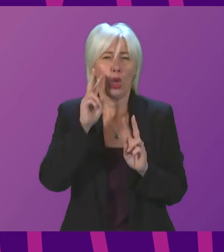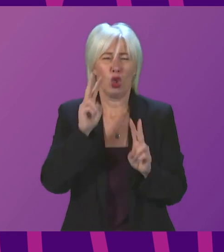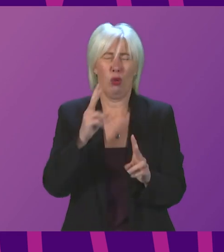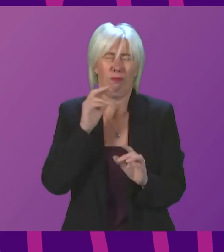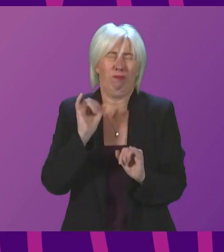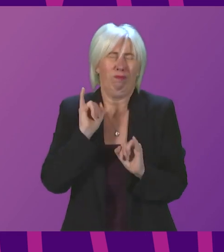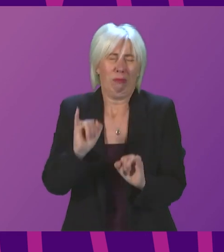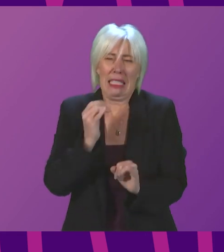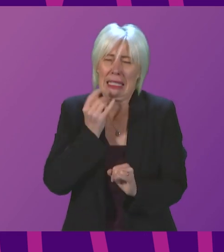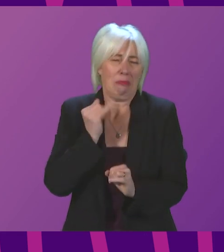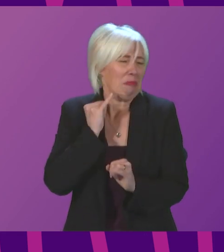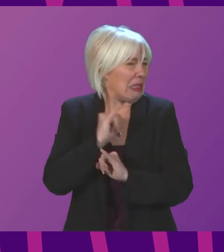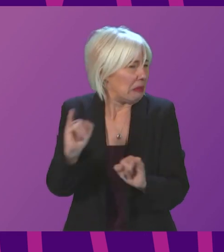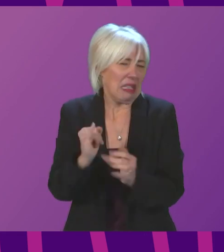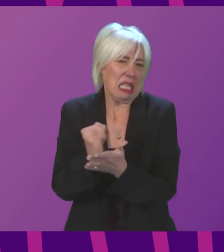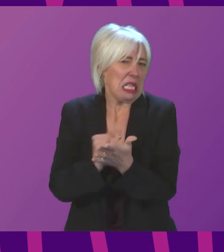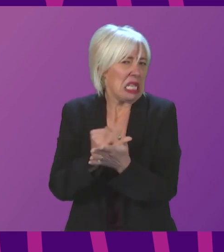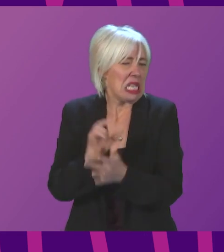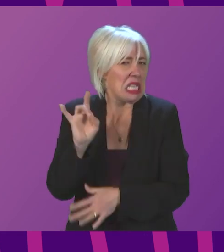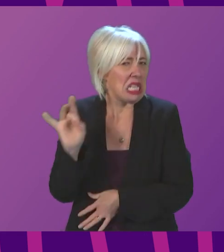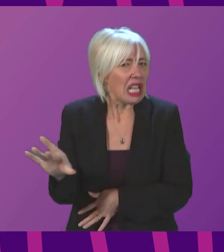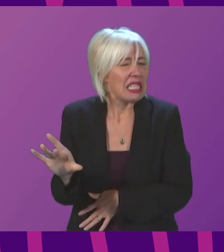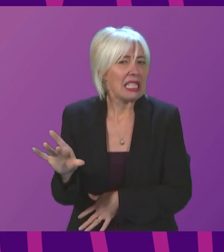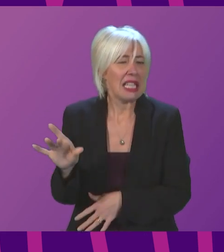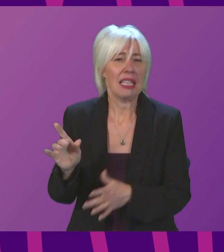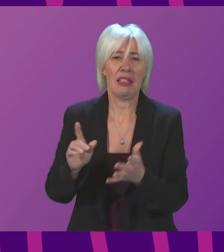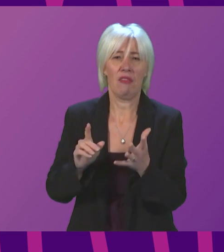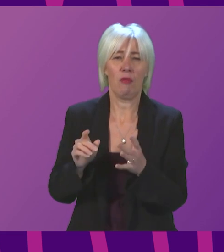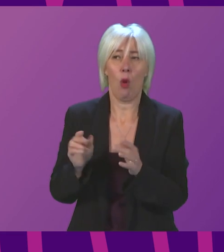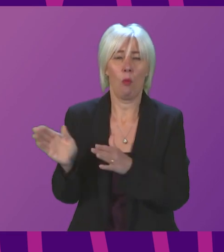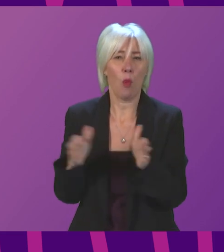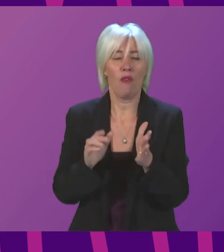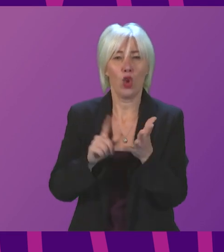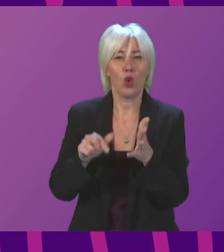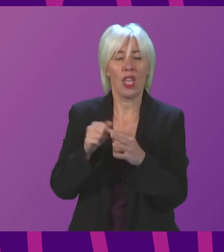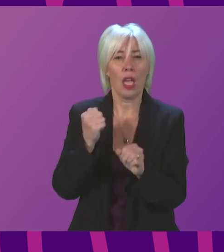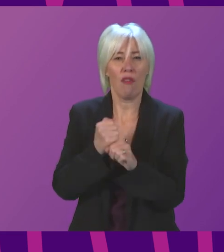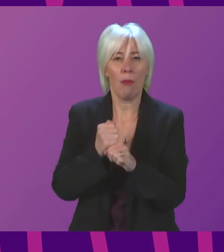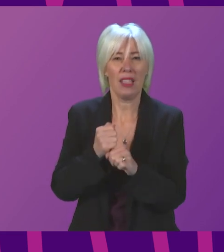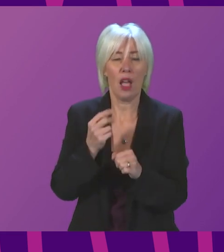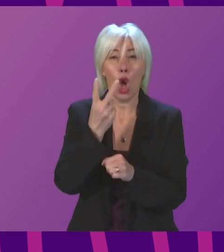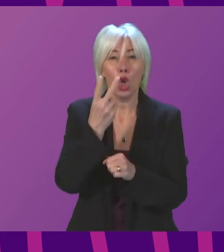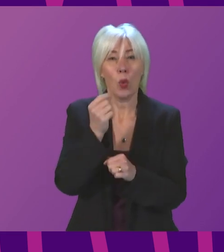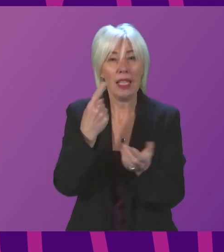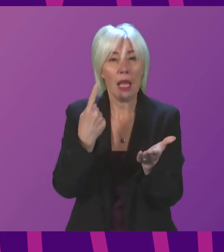use the word deliberately—move of the UK Government to take £20 a week away from the